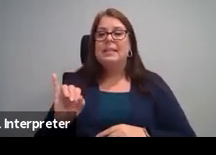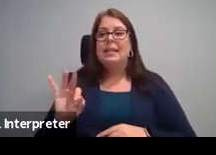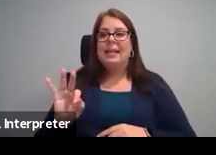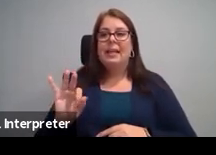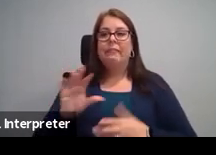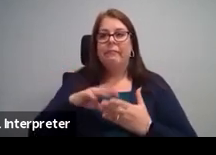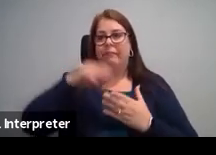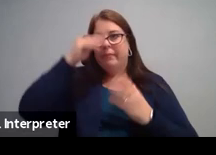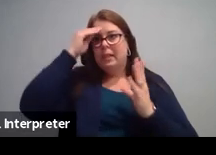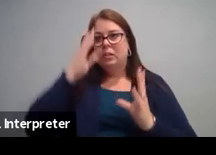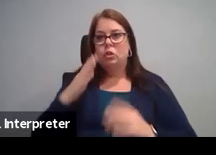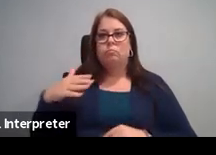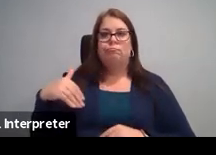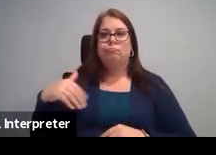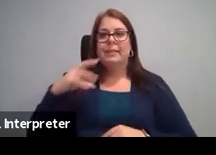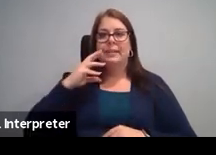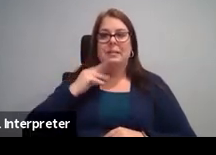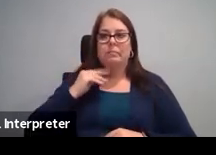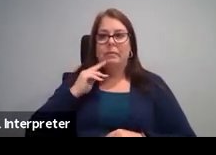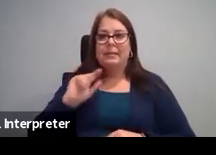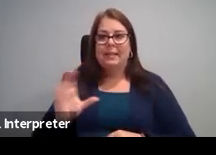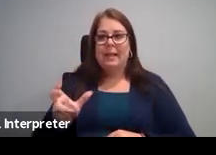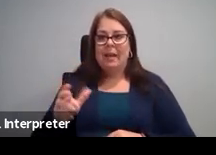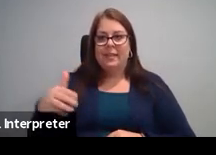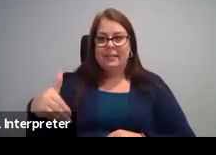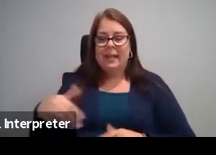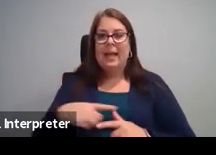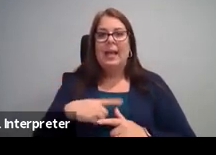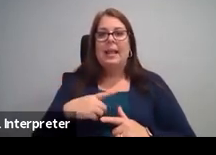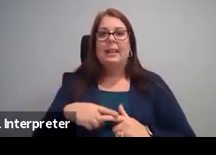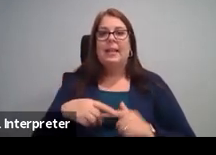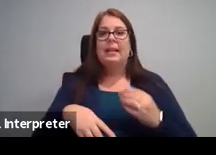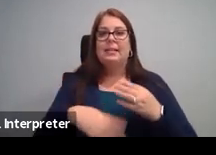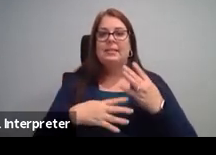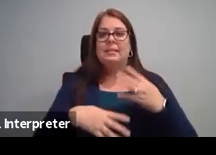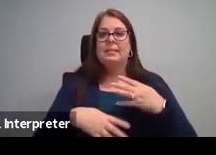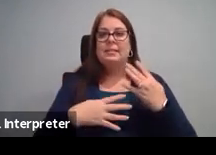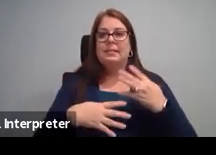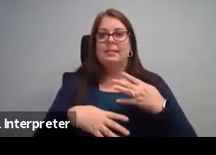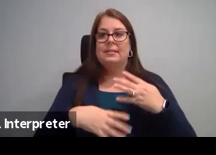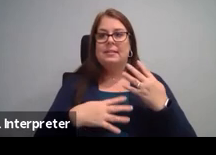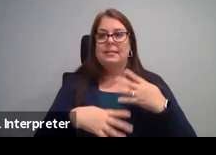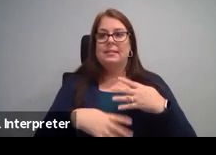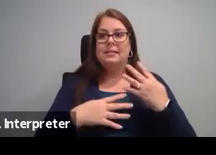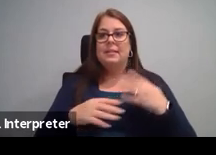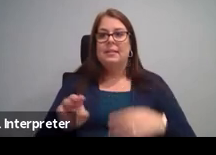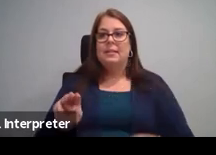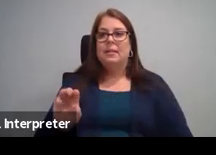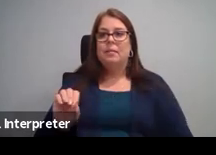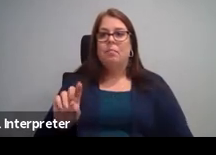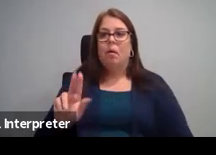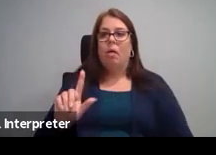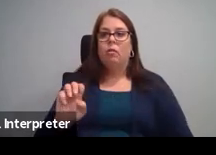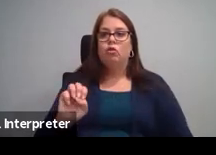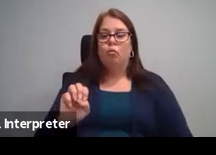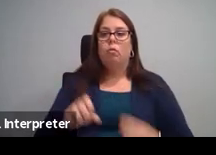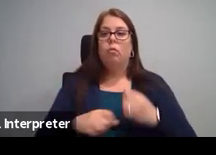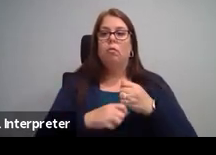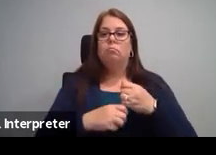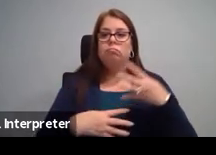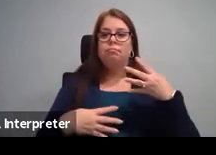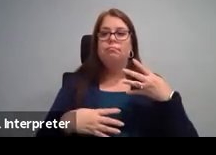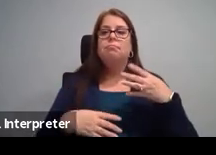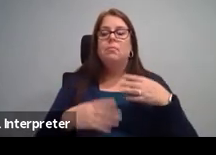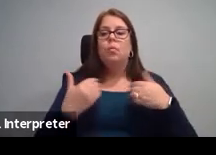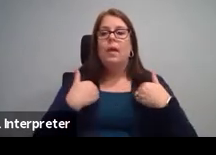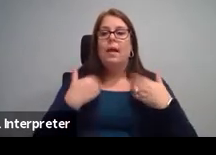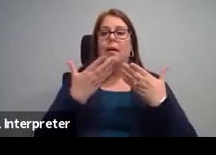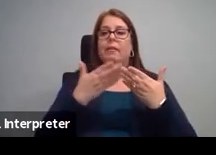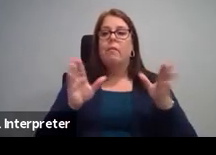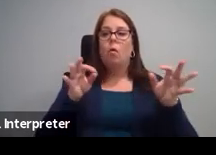Cathy Reznicek: How students can use Canvas, etc. And then you can see that in our module structure we have, you know, our overview are different learning